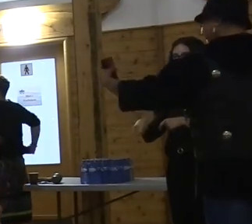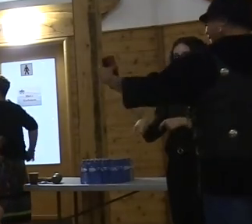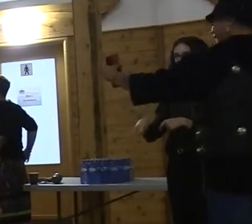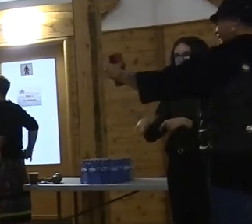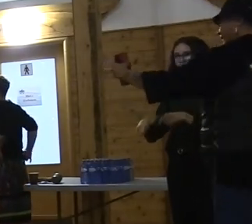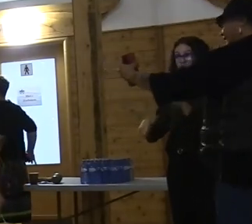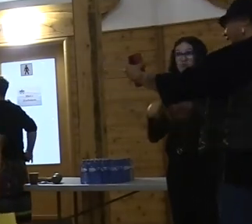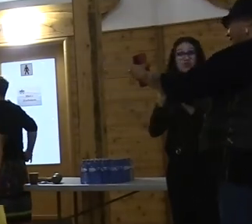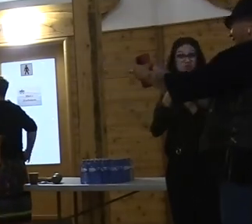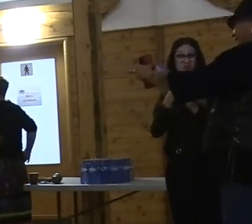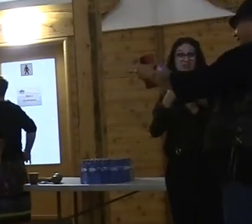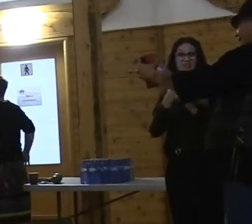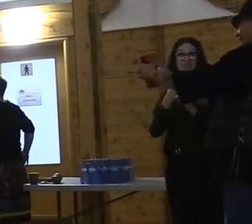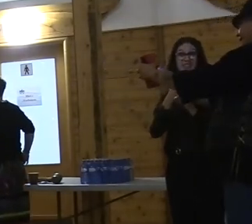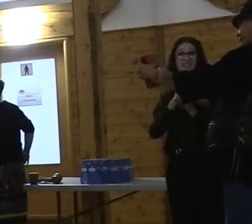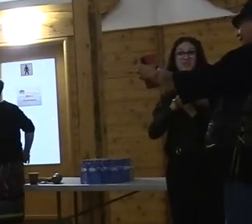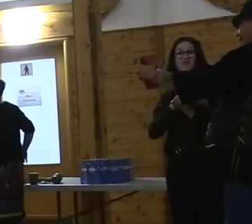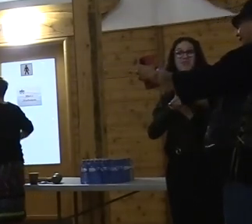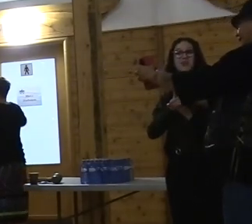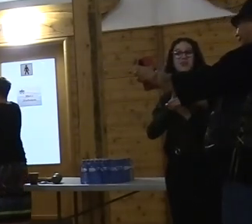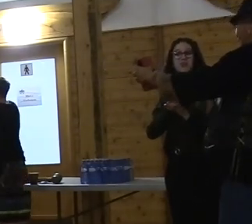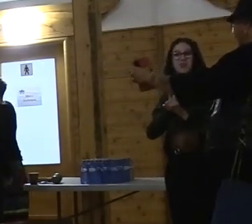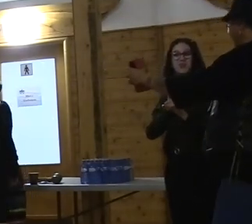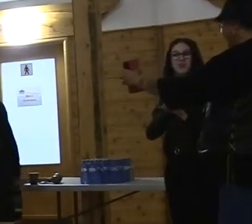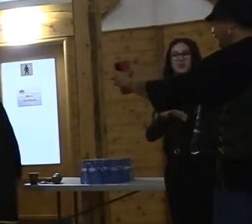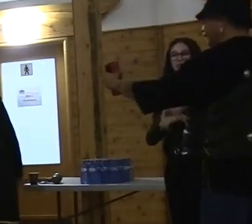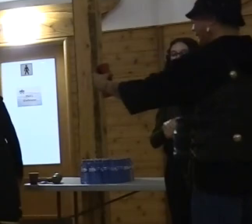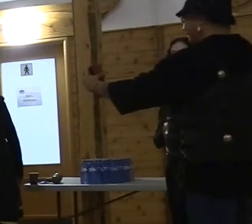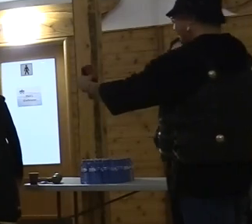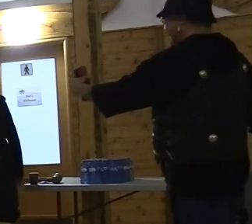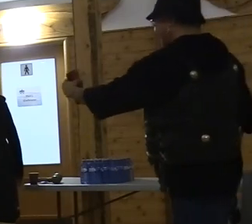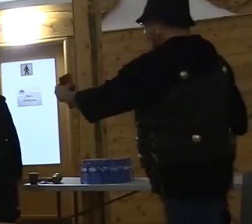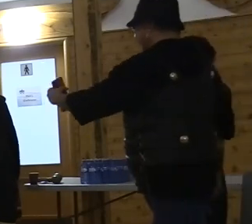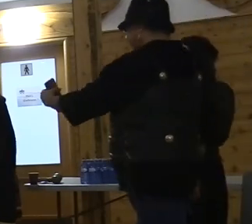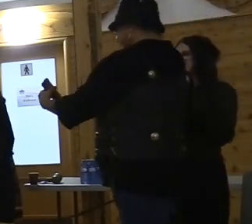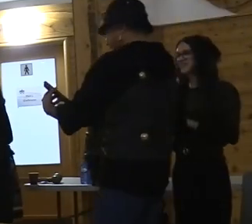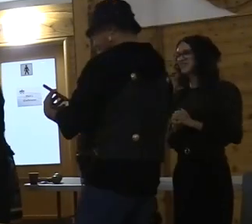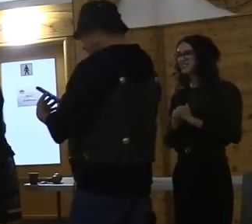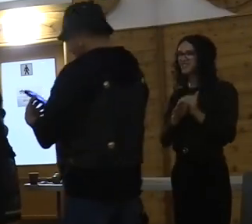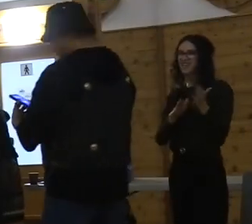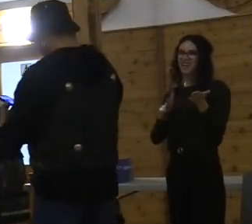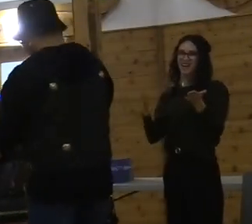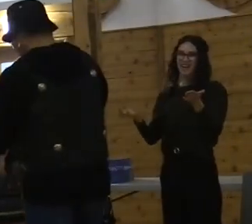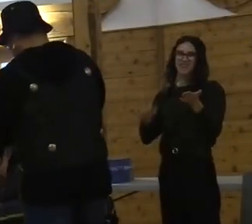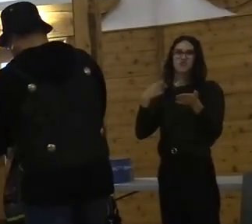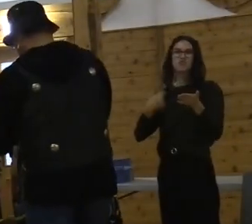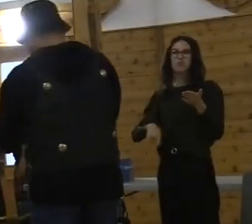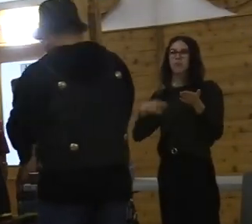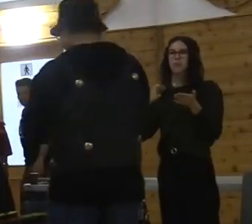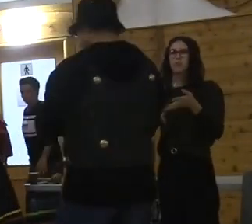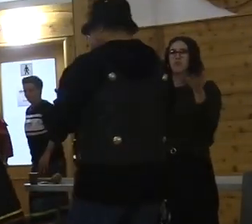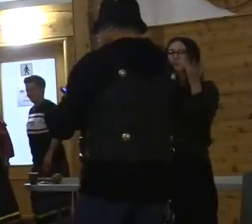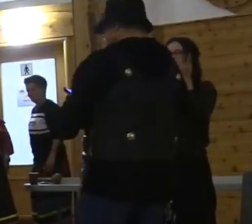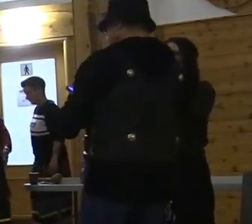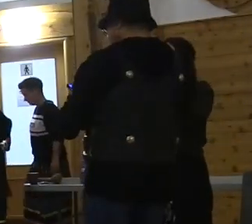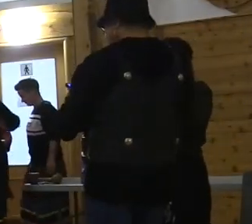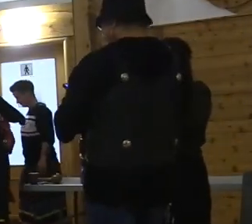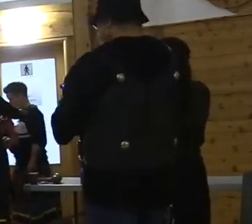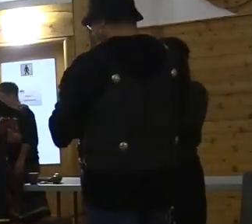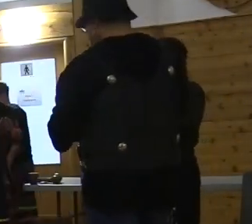having that dancer Gail, for that healing address that dance that she just made and shared with all of us